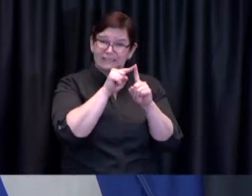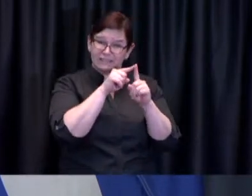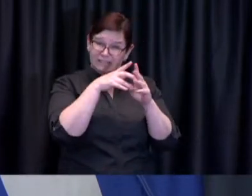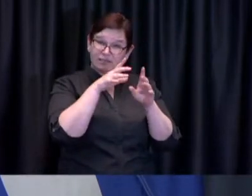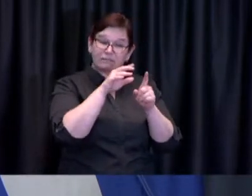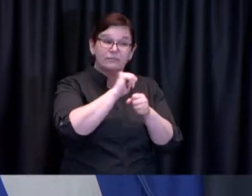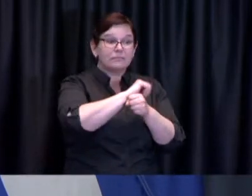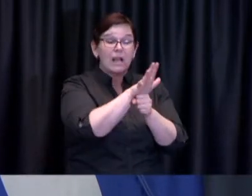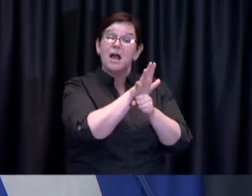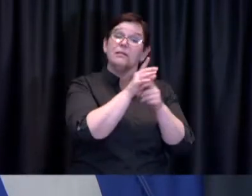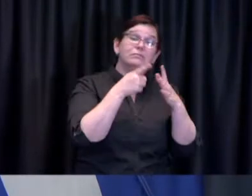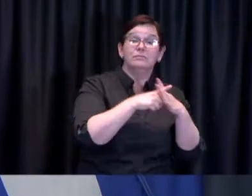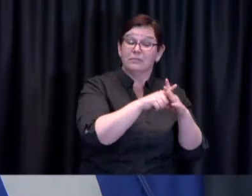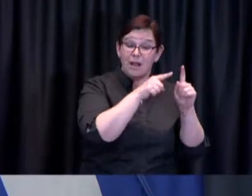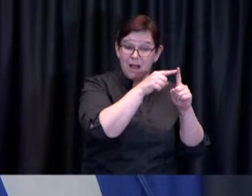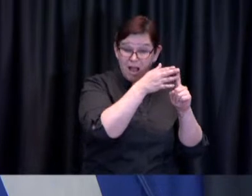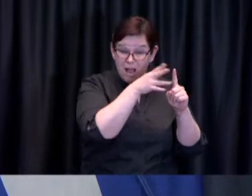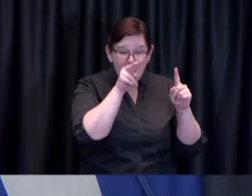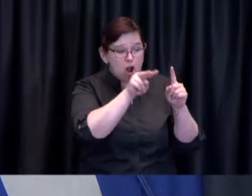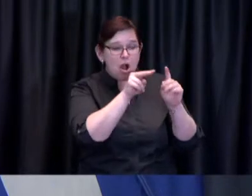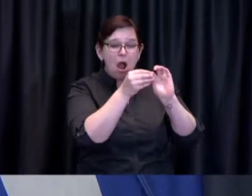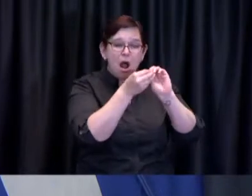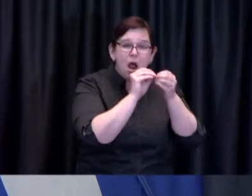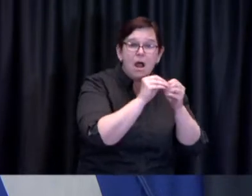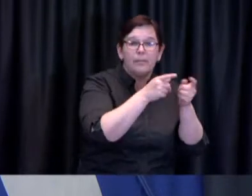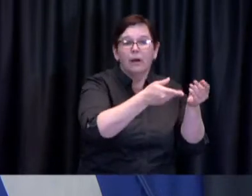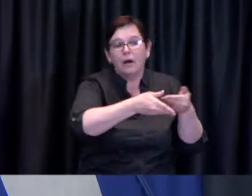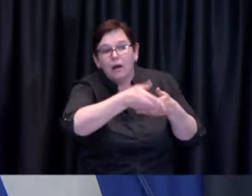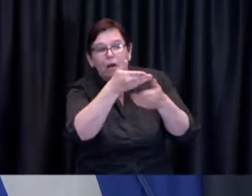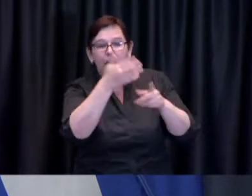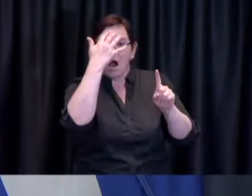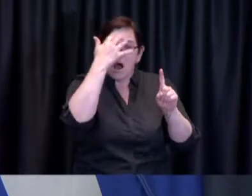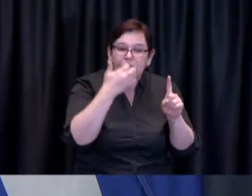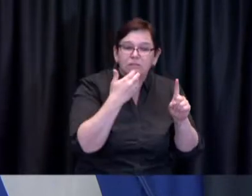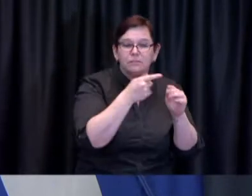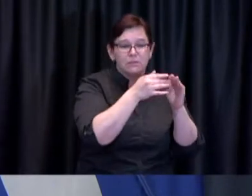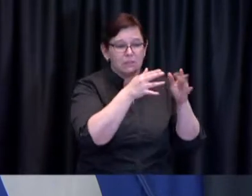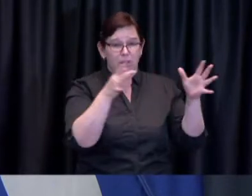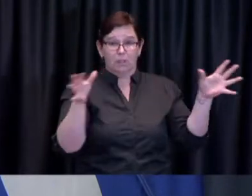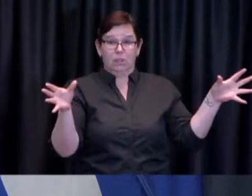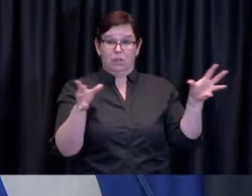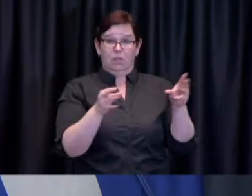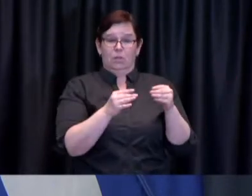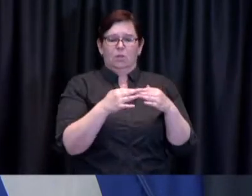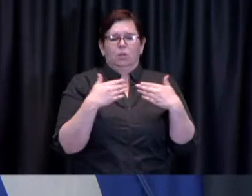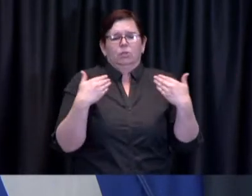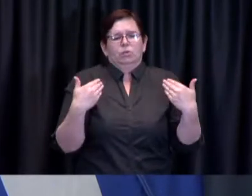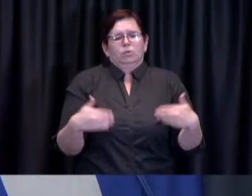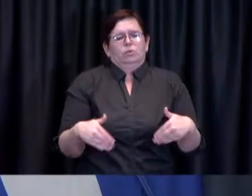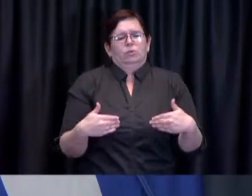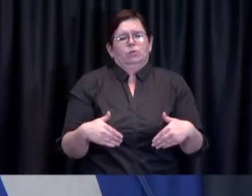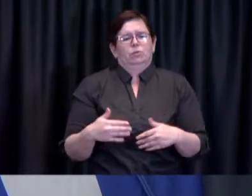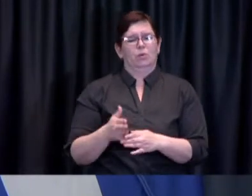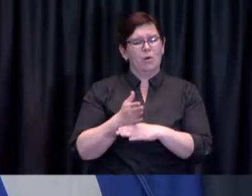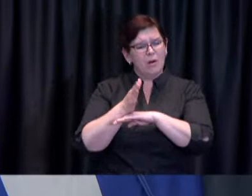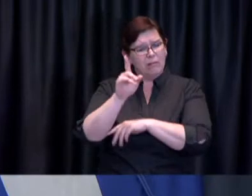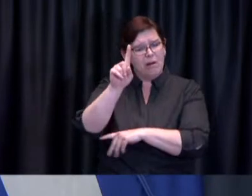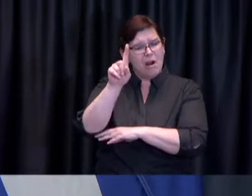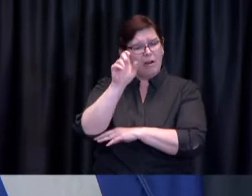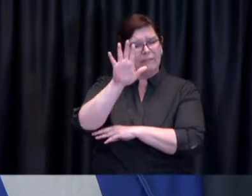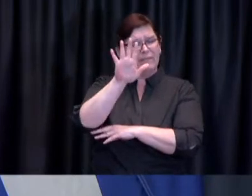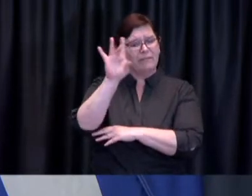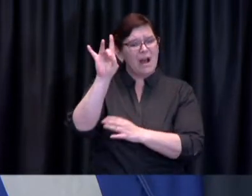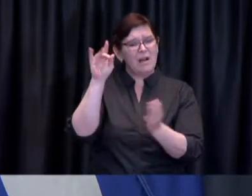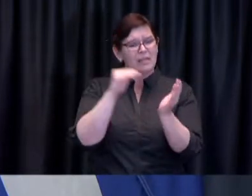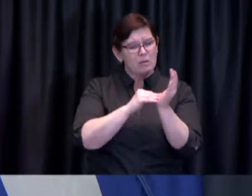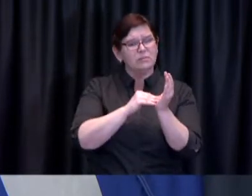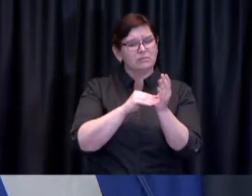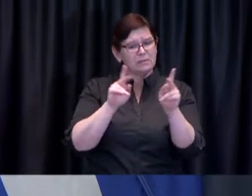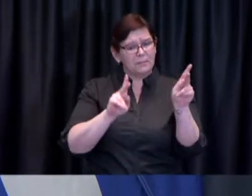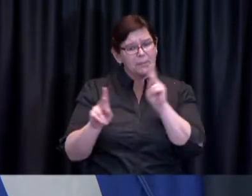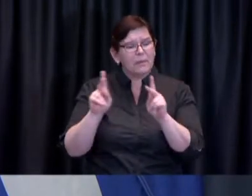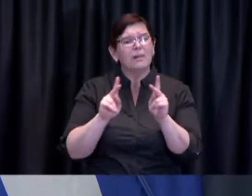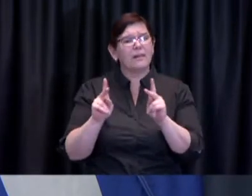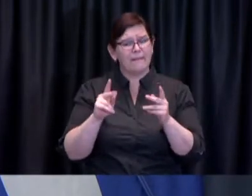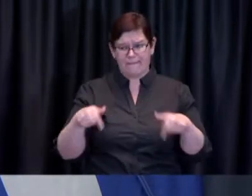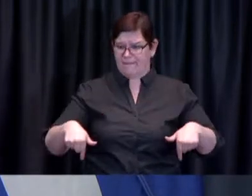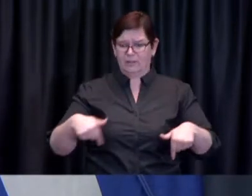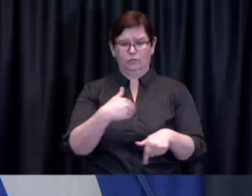since the pandemic began more than 158,000 people in Toronto have been infected with COVID-19.